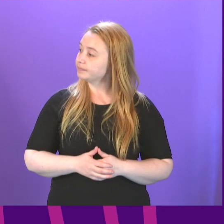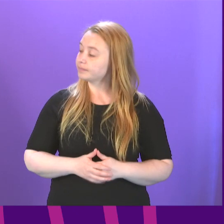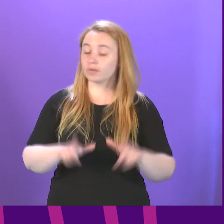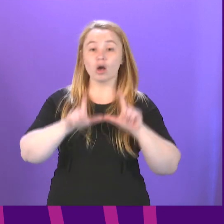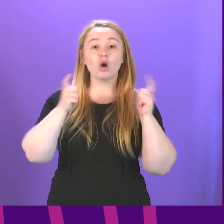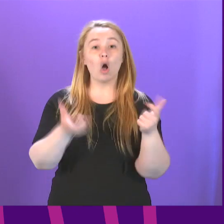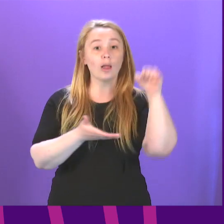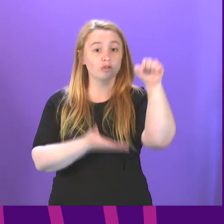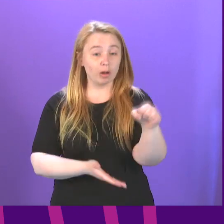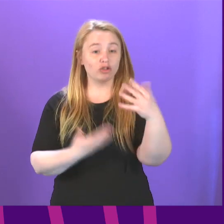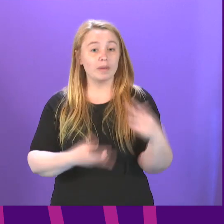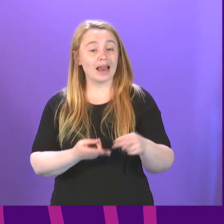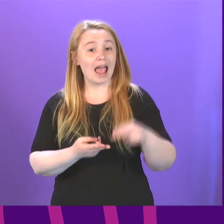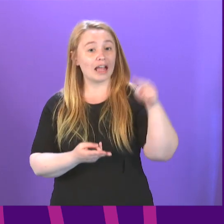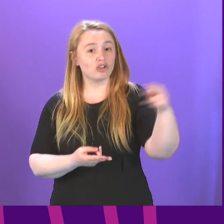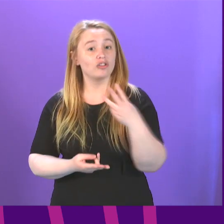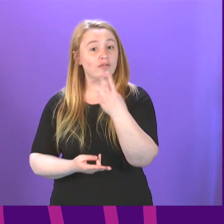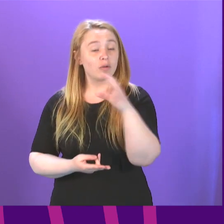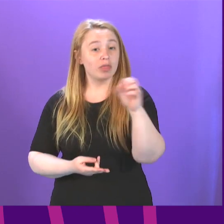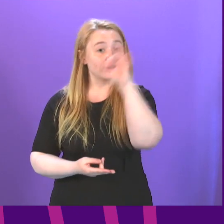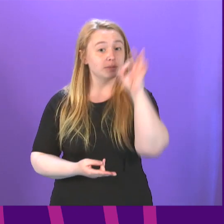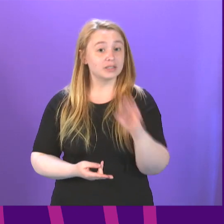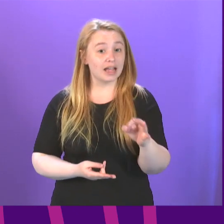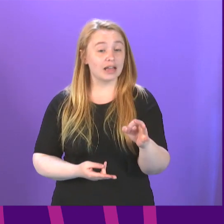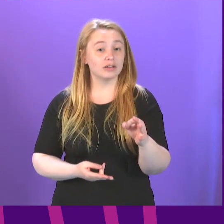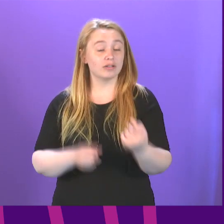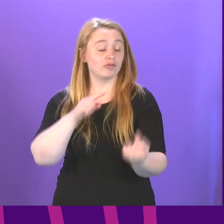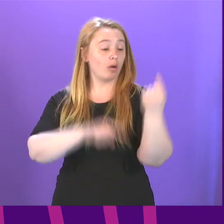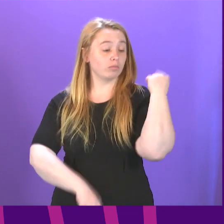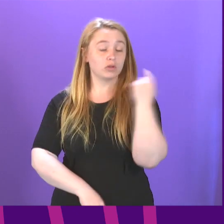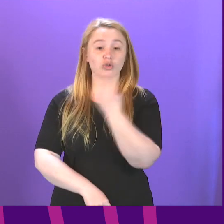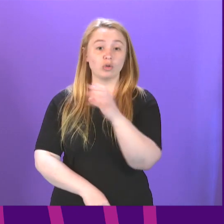increased by 30 per cent since the SNP Government came to office in 2007. Indeed, the most recent